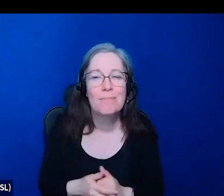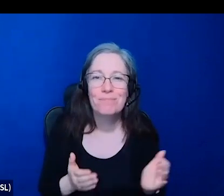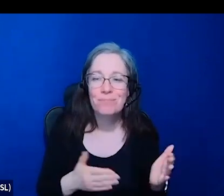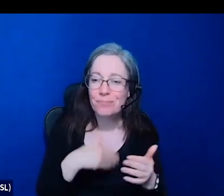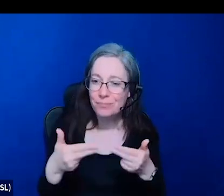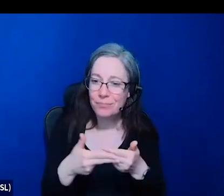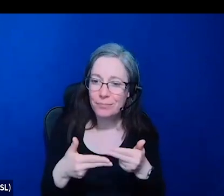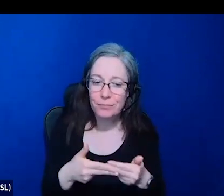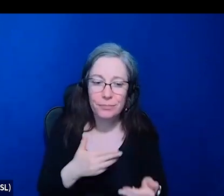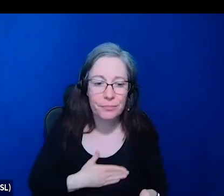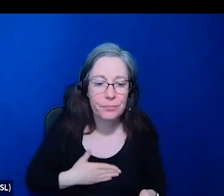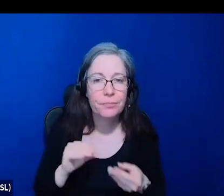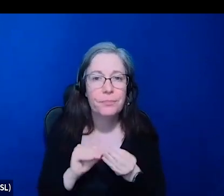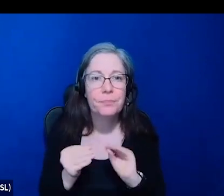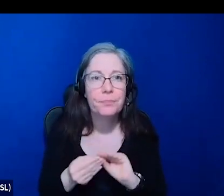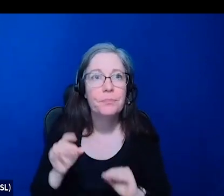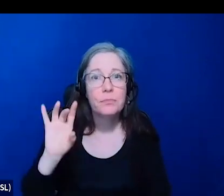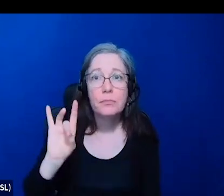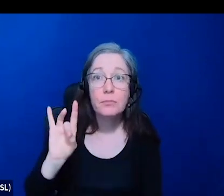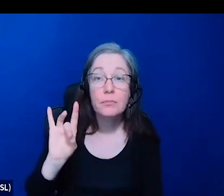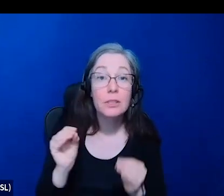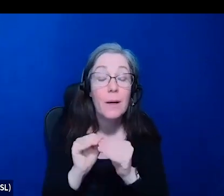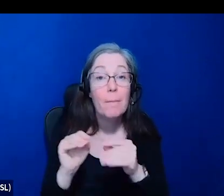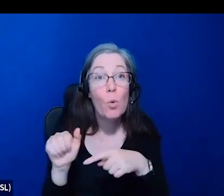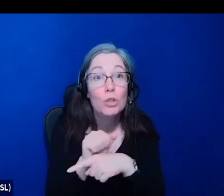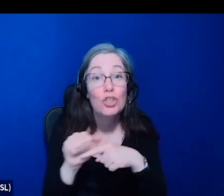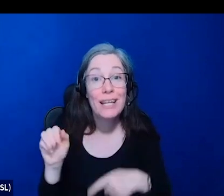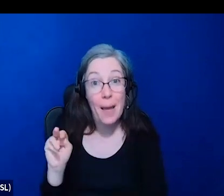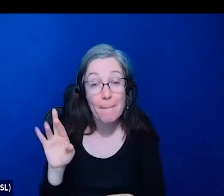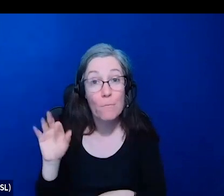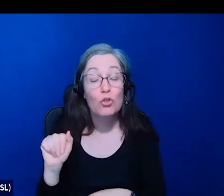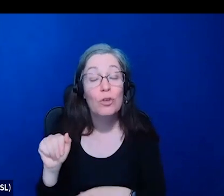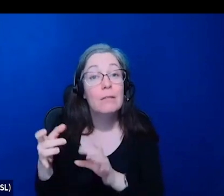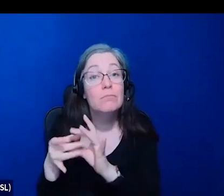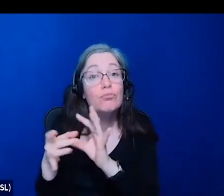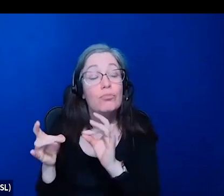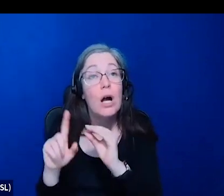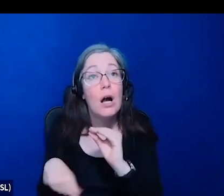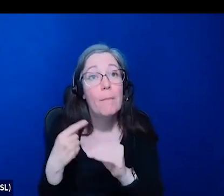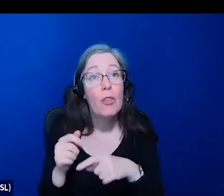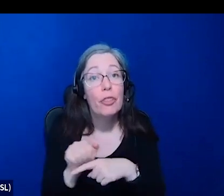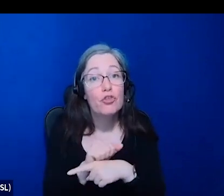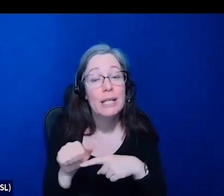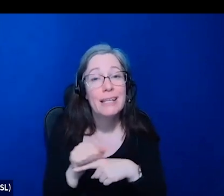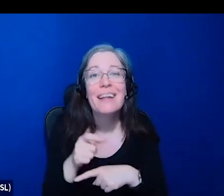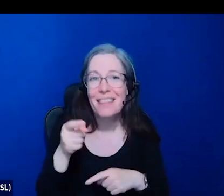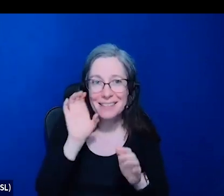Number eight is the more training. Maria talked a little bit about the physical aspects of training. This is a picture,